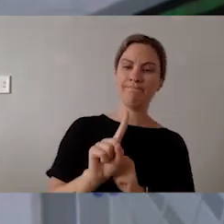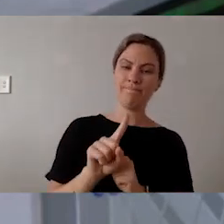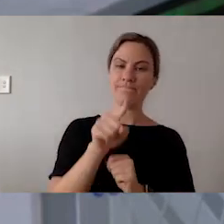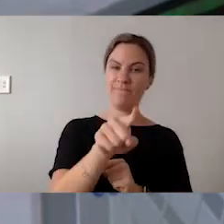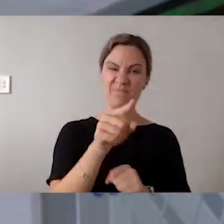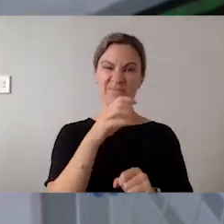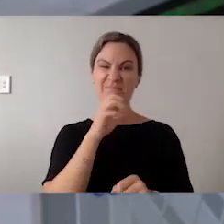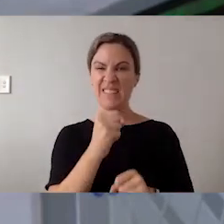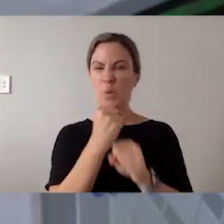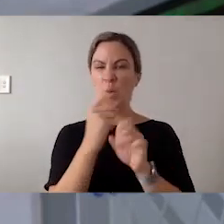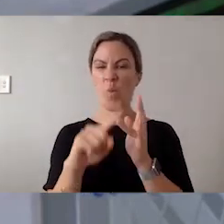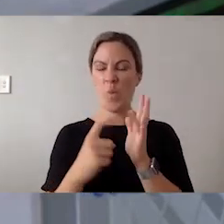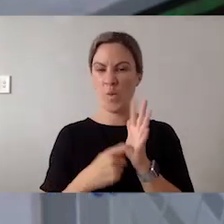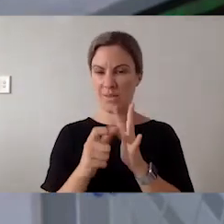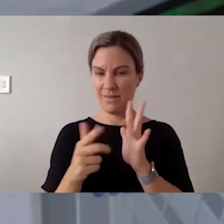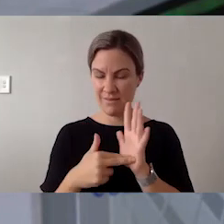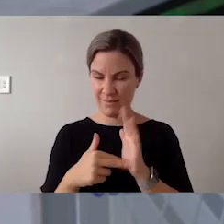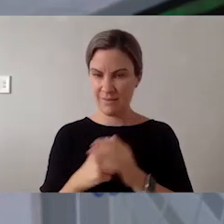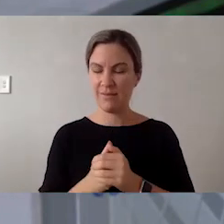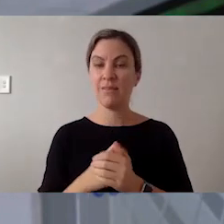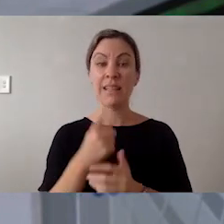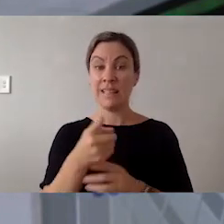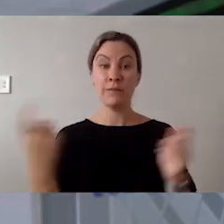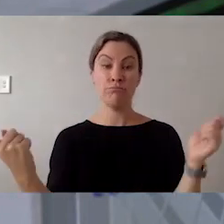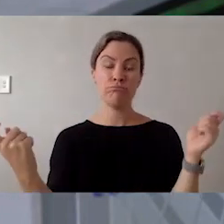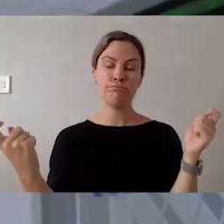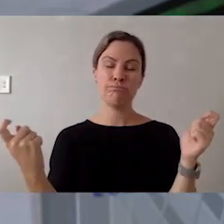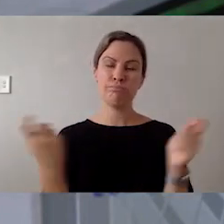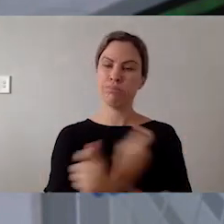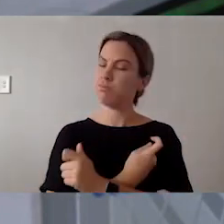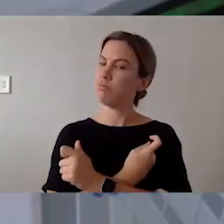over, to say he transformed the business is a huge understatement.